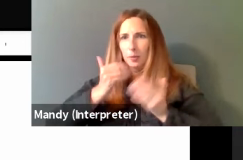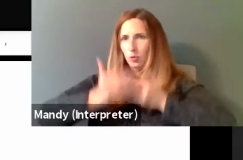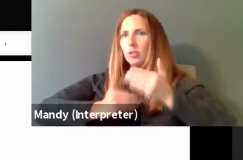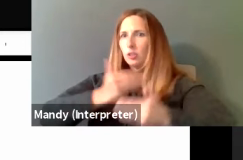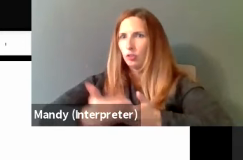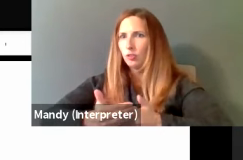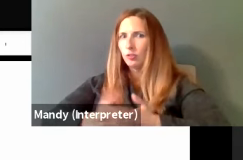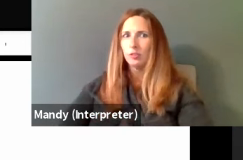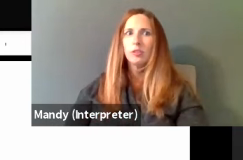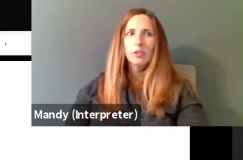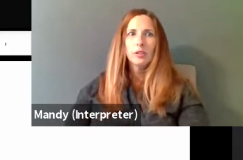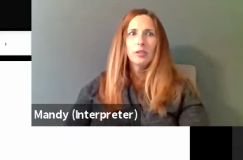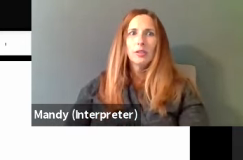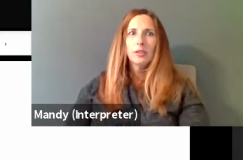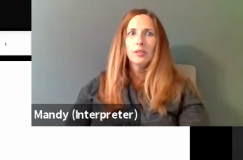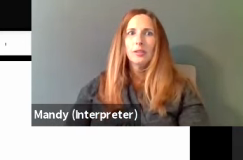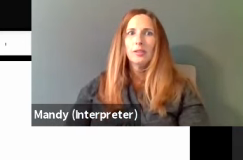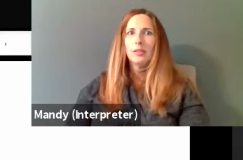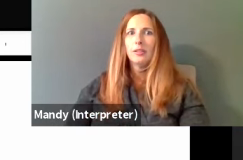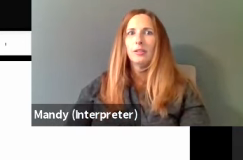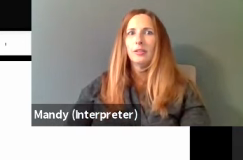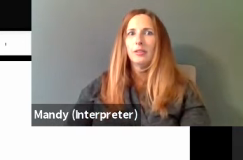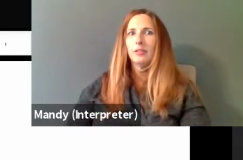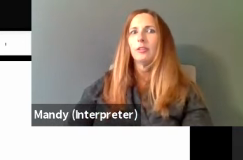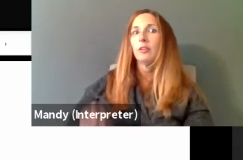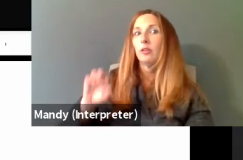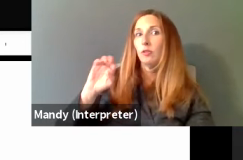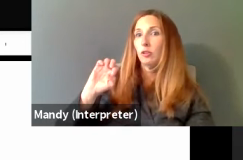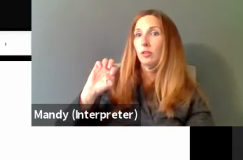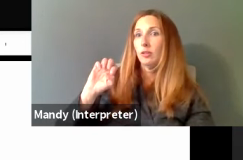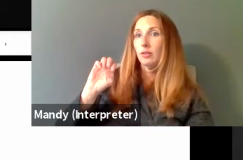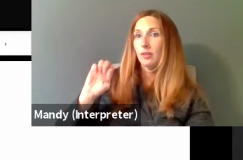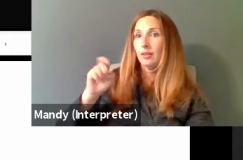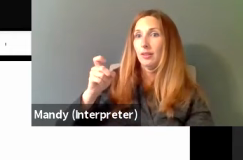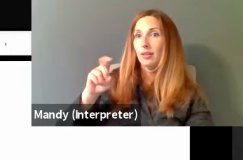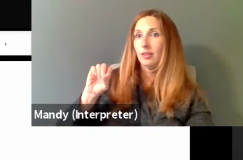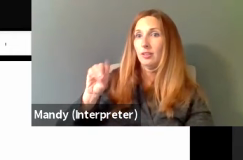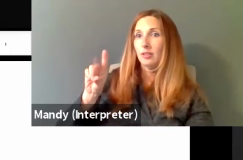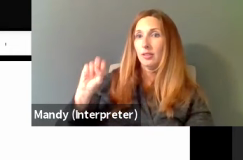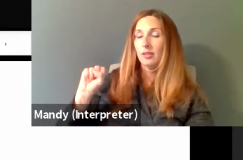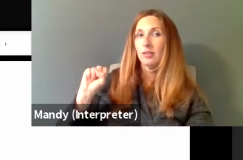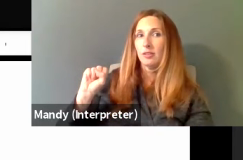You can see for Exodus, we went ahead and spelled out what they would do